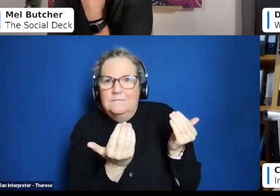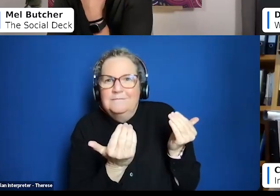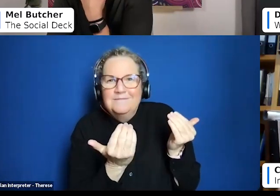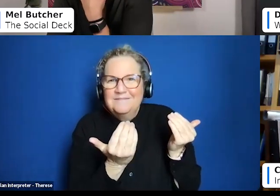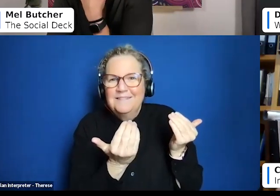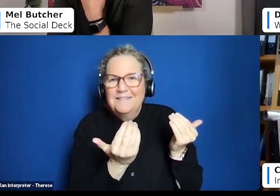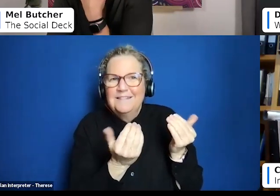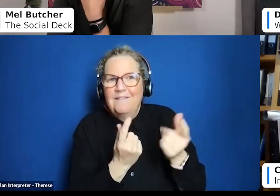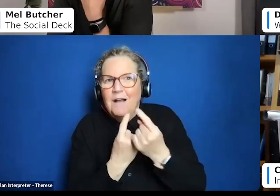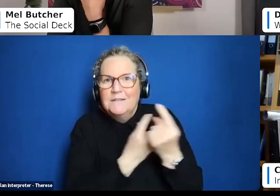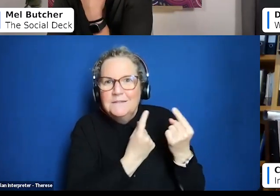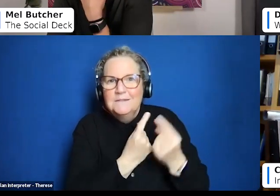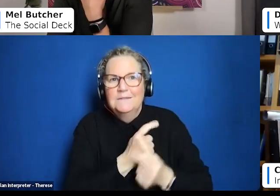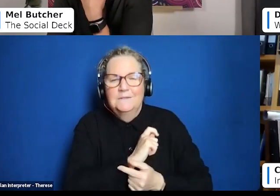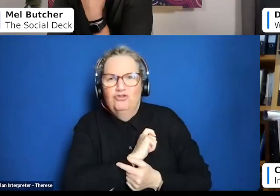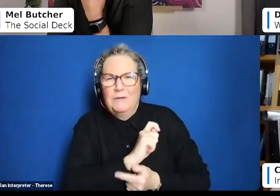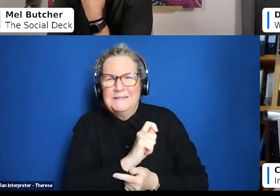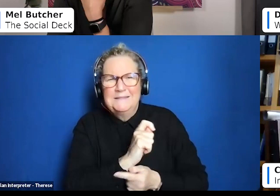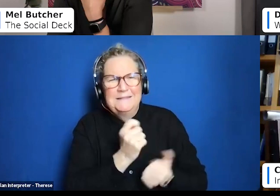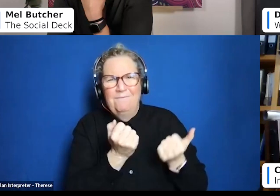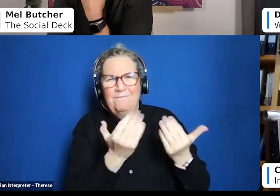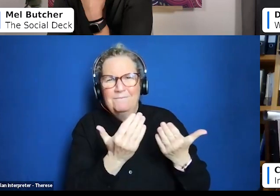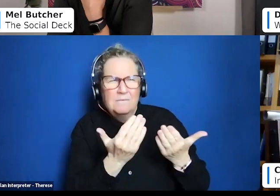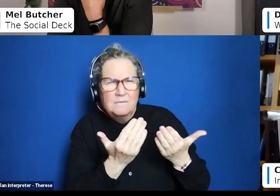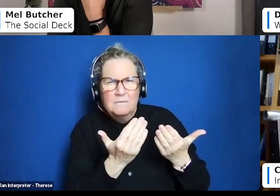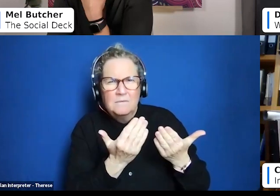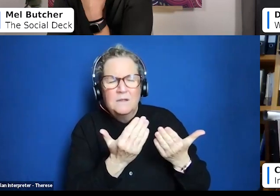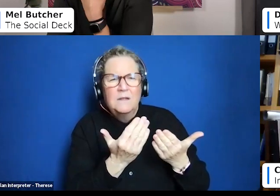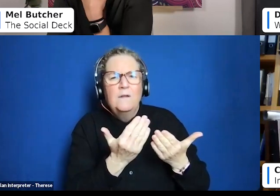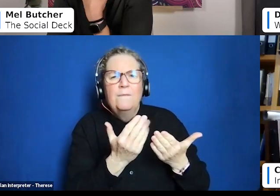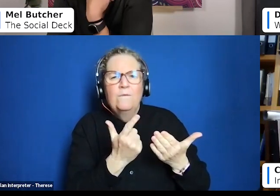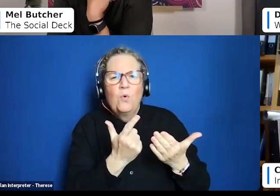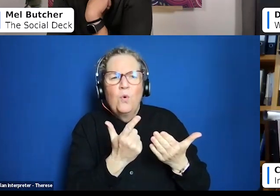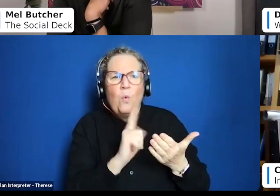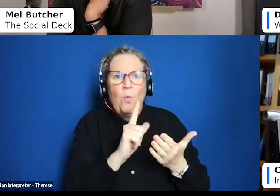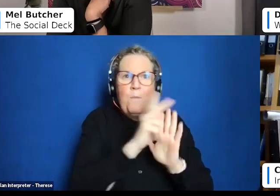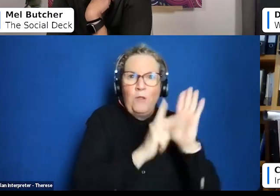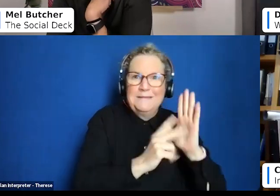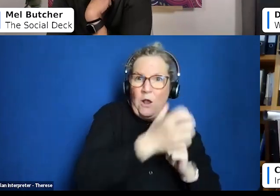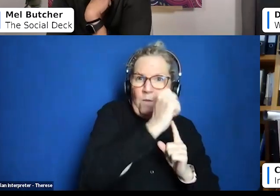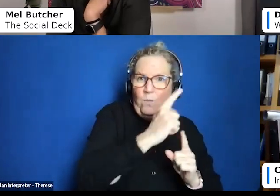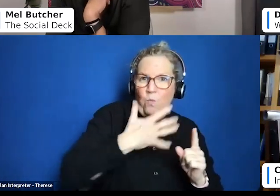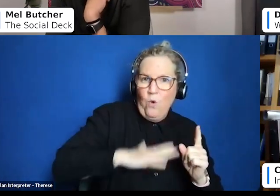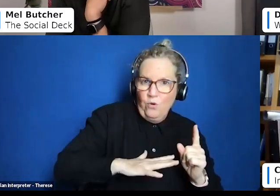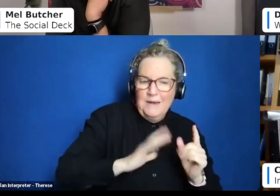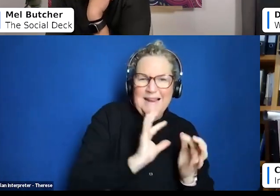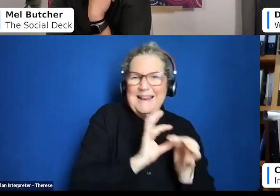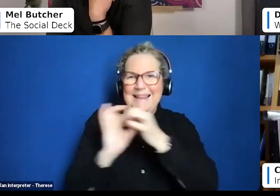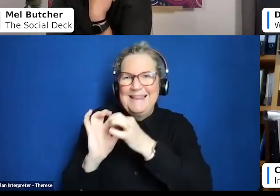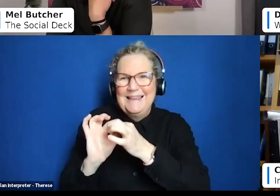advice and trust in terms of making those linkages between the desired policy outcomes and the and the